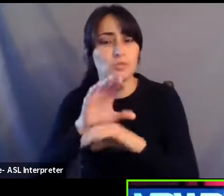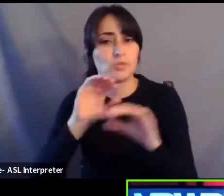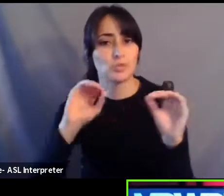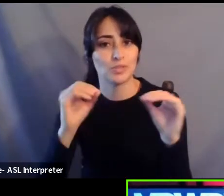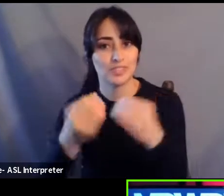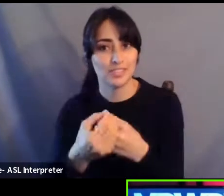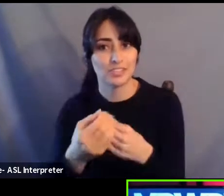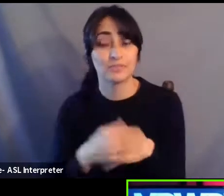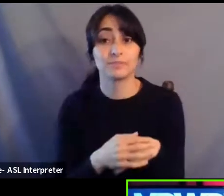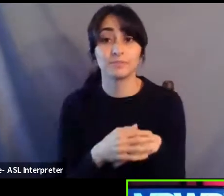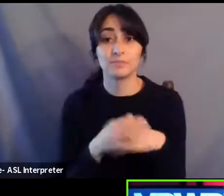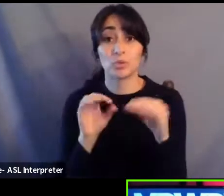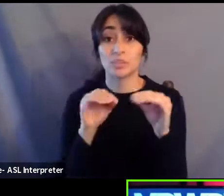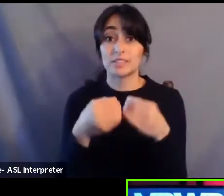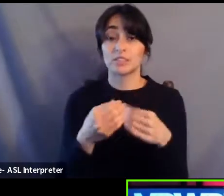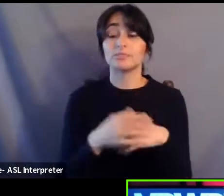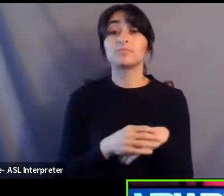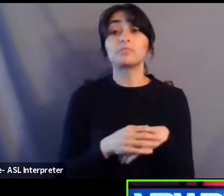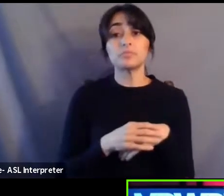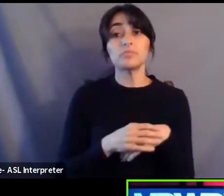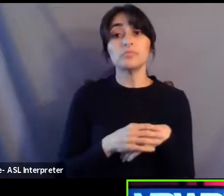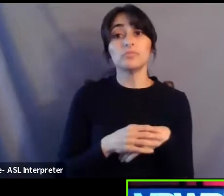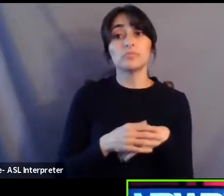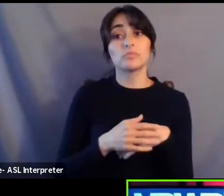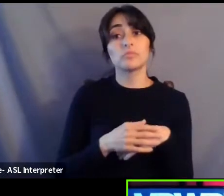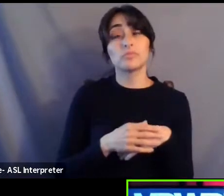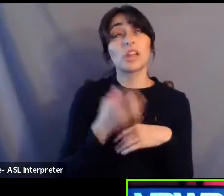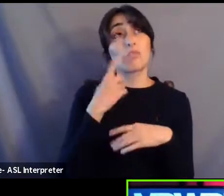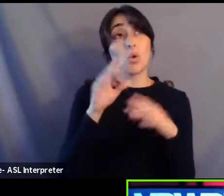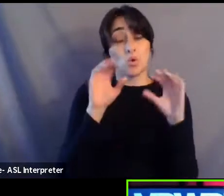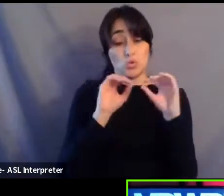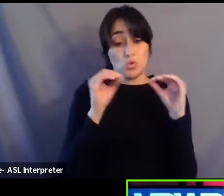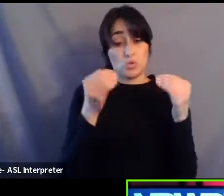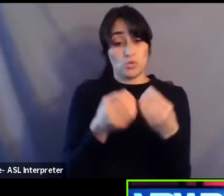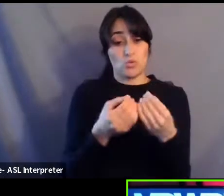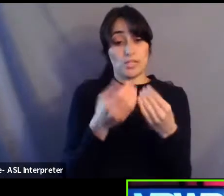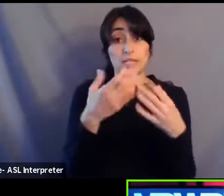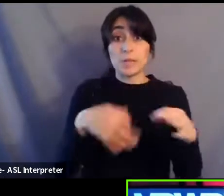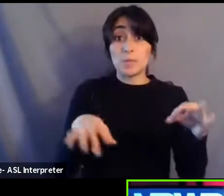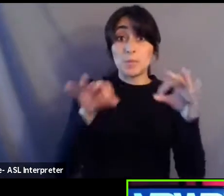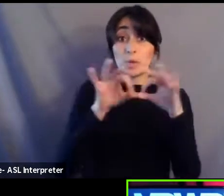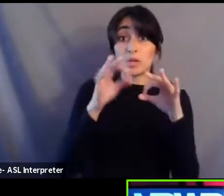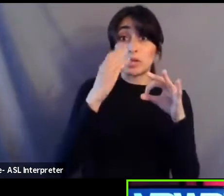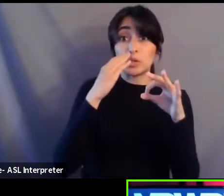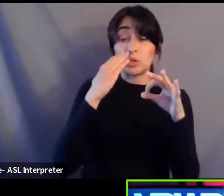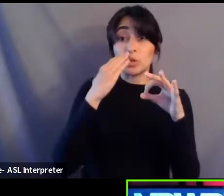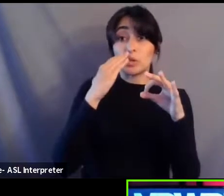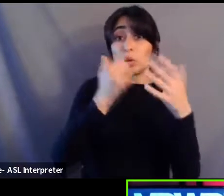organization, you have to make sure it starts with the top, the leader and the organization